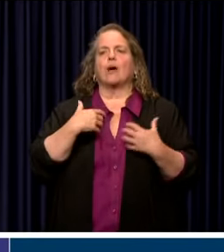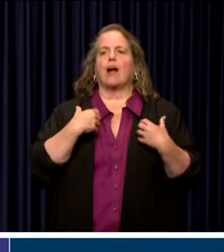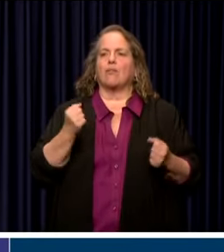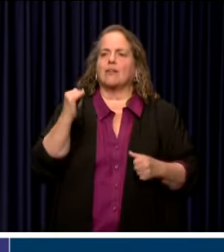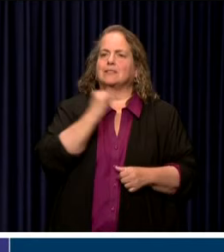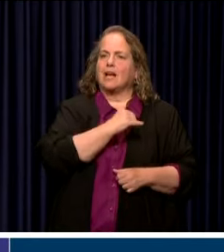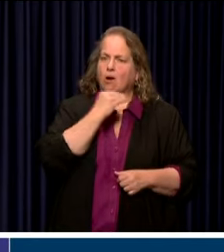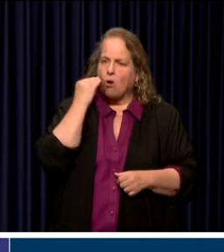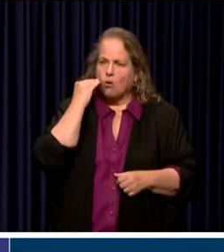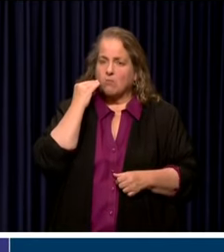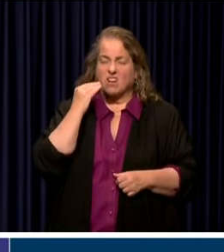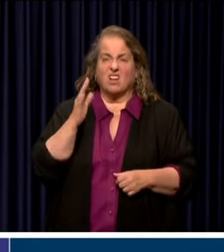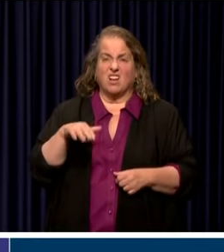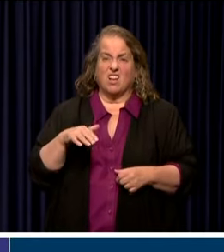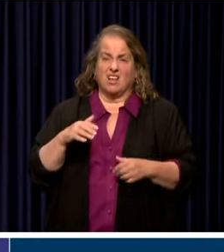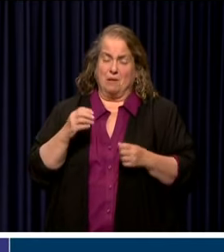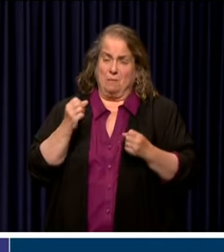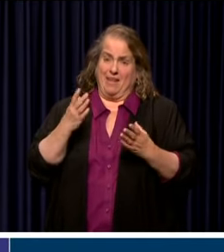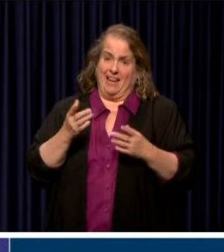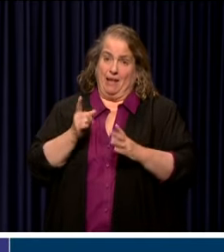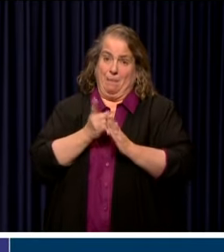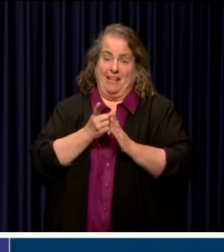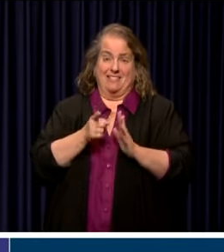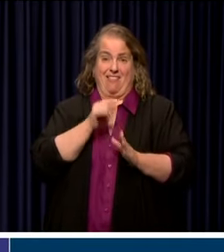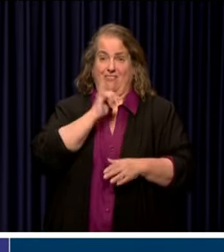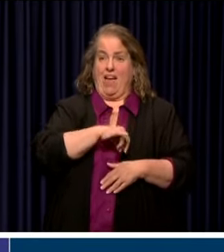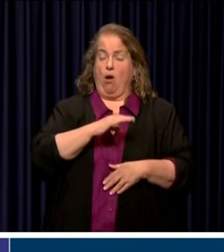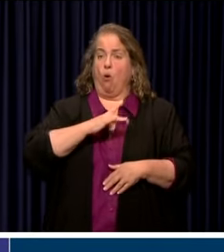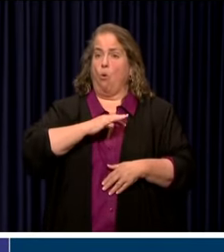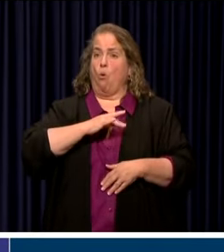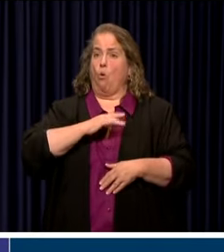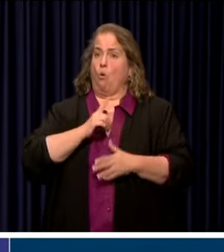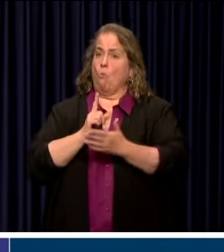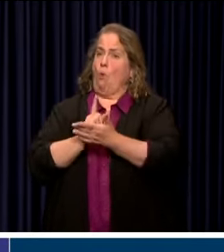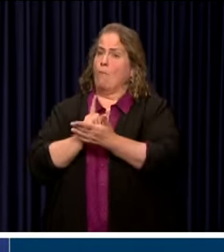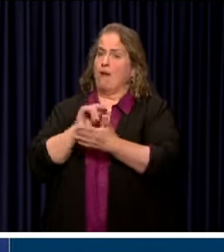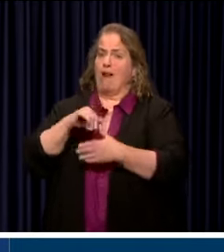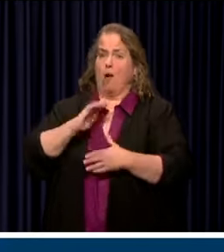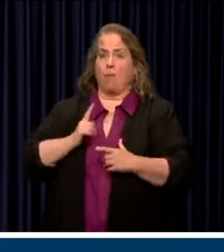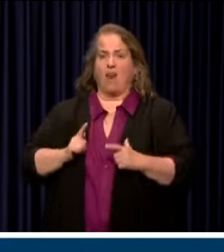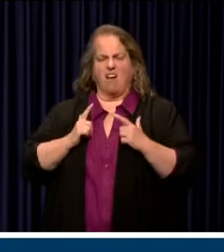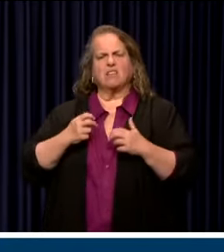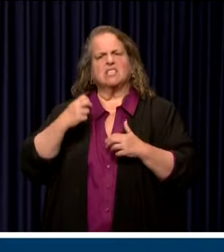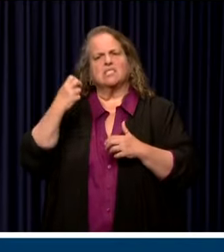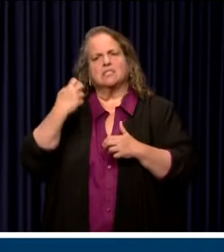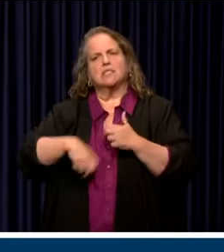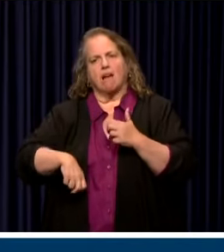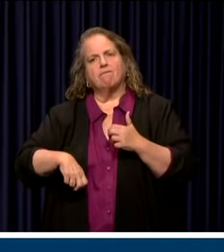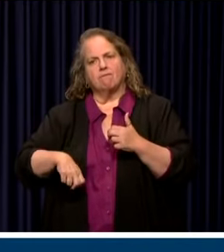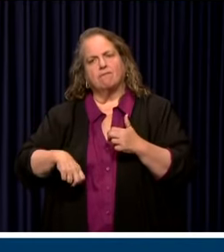PHASE 1 AND EVEN PHASE 2 UNDER THE WHITE HOUSE'S PLAN IN